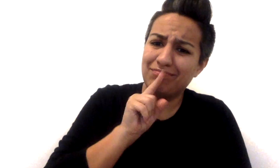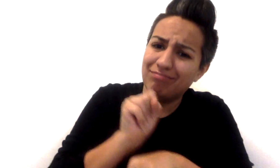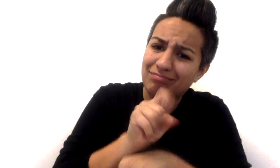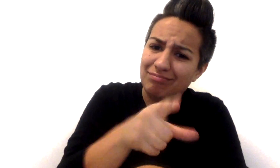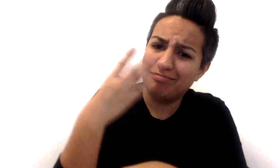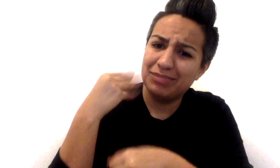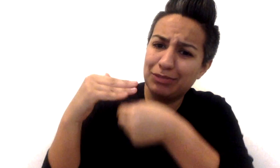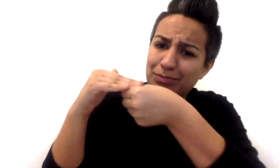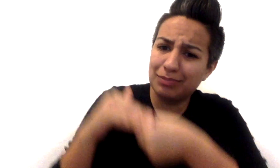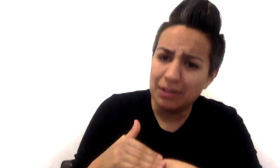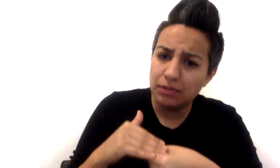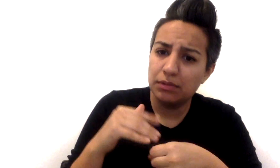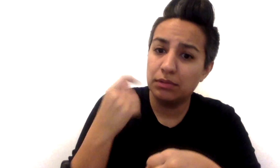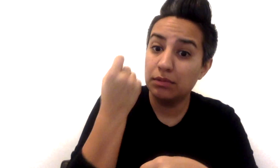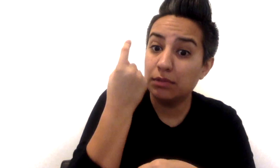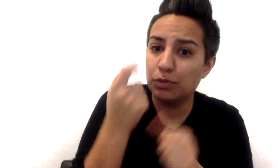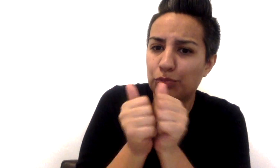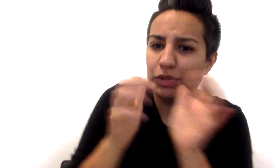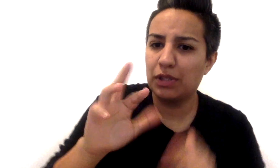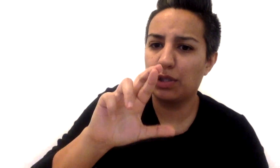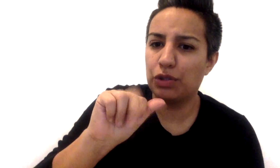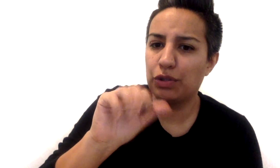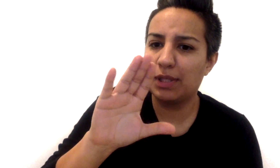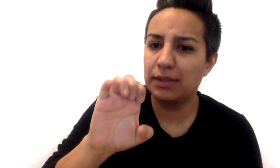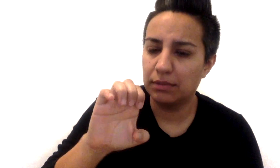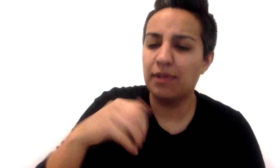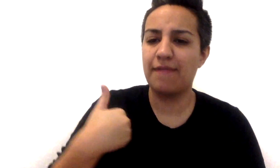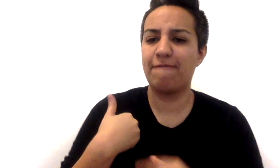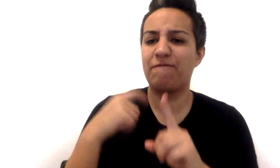However if you want to explain that you did experience oppressions but without race,